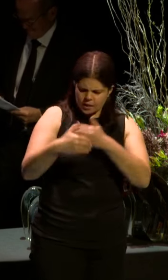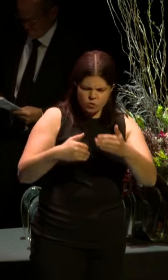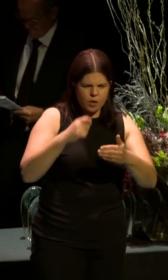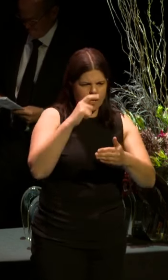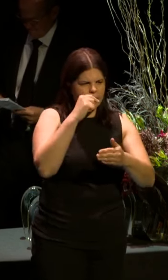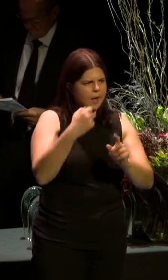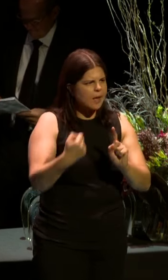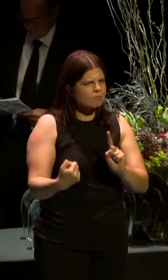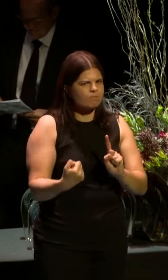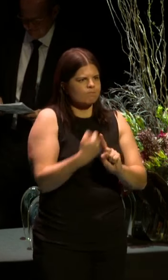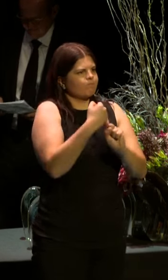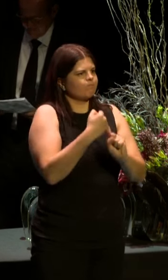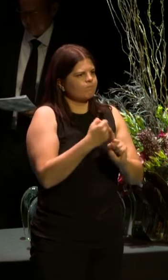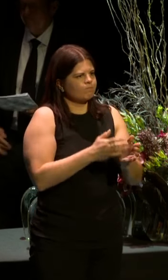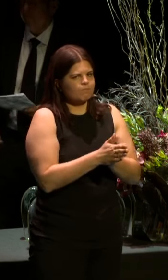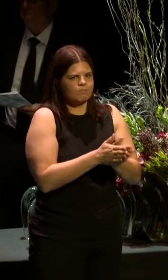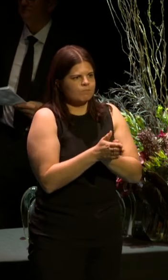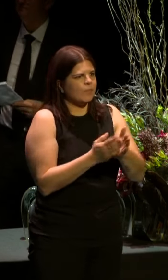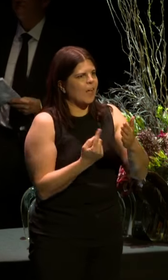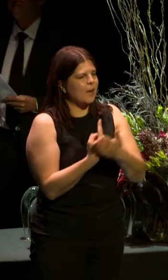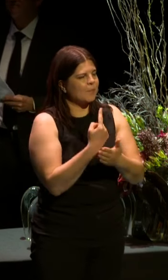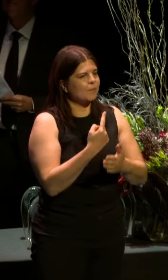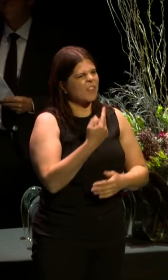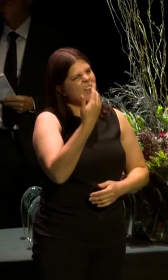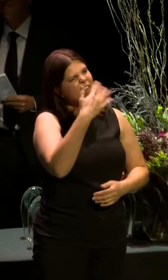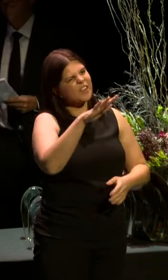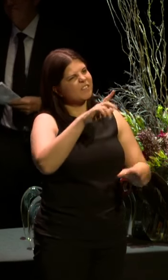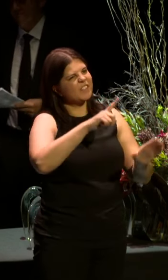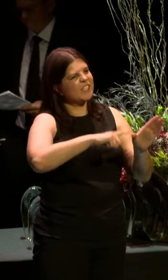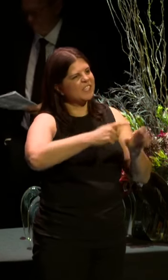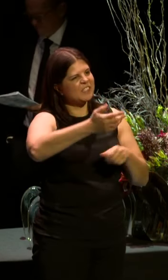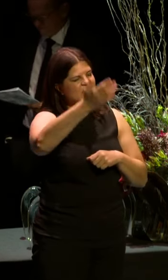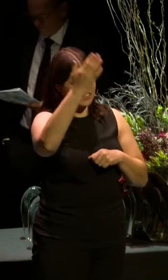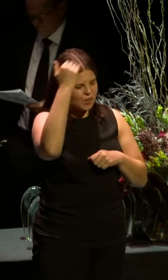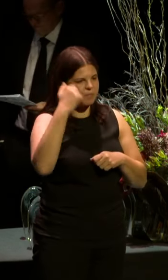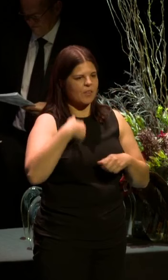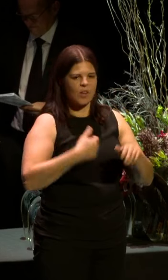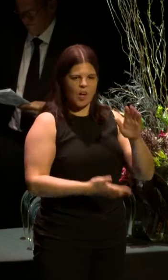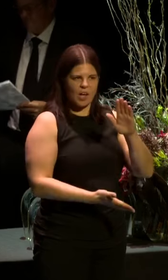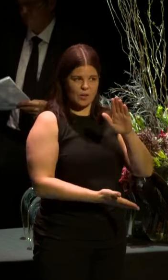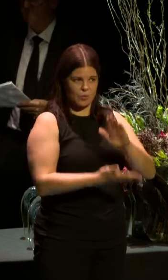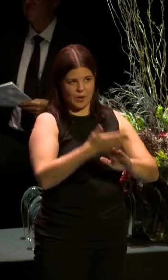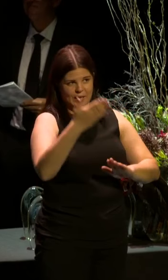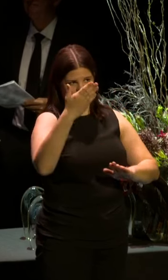so 50 years ago I was sent to speech and drama classes by my parents